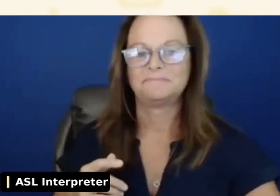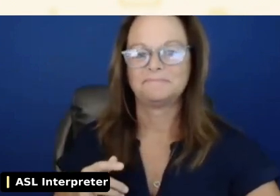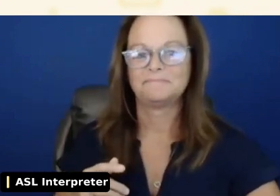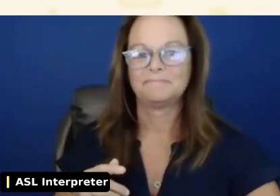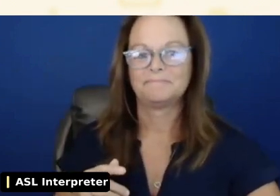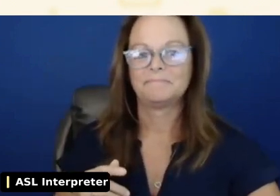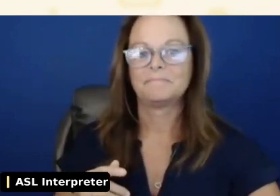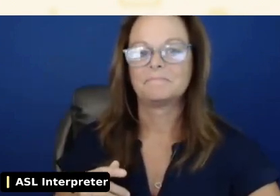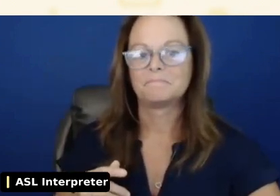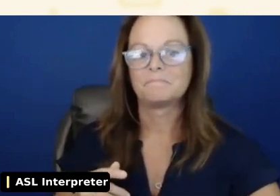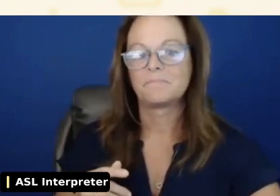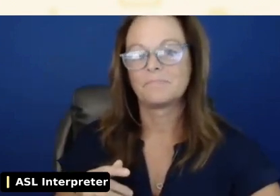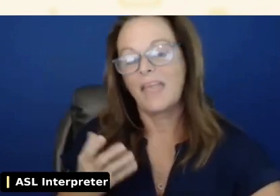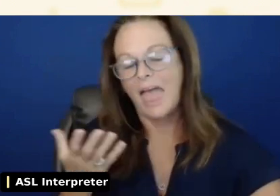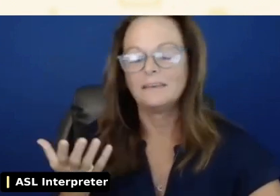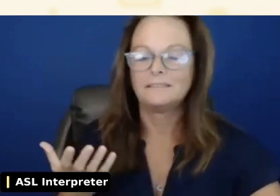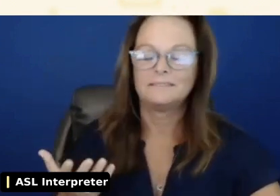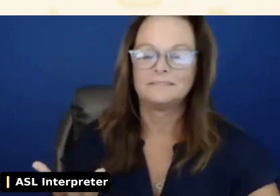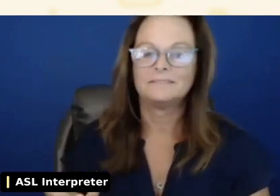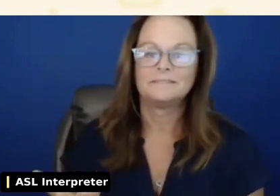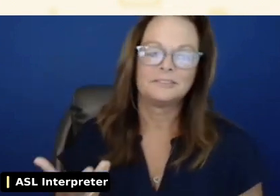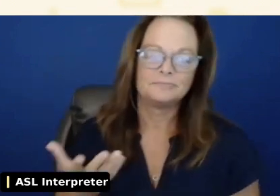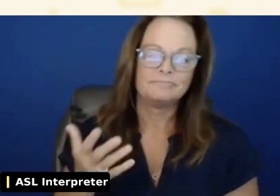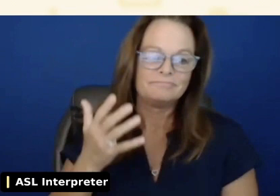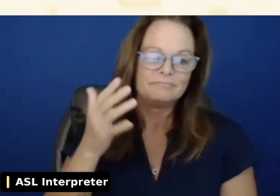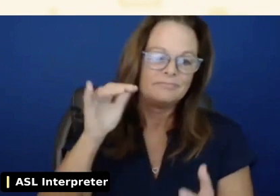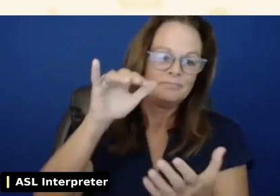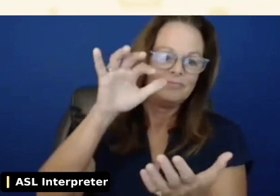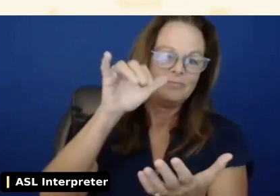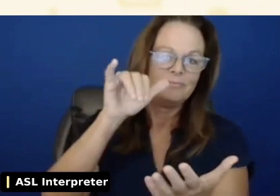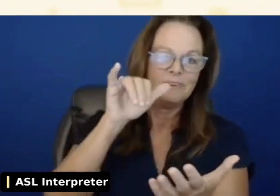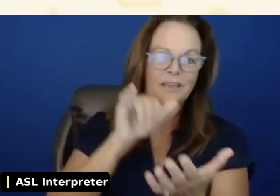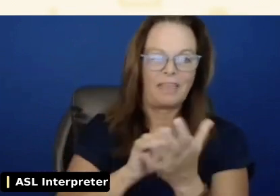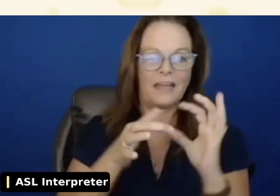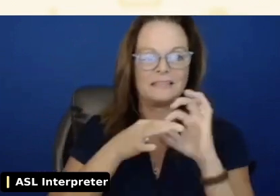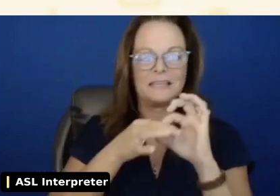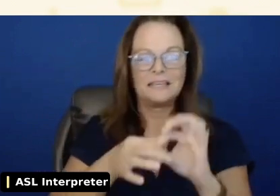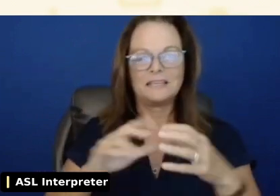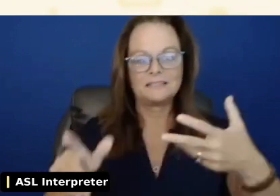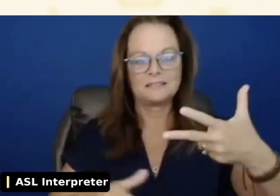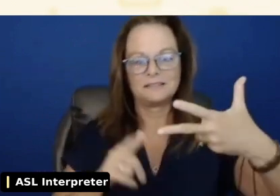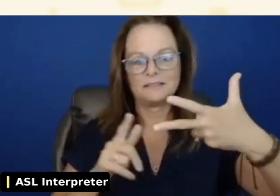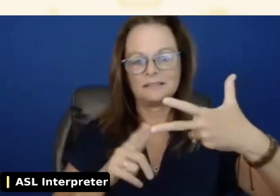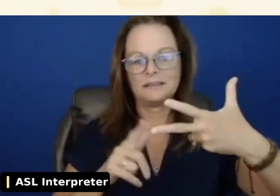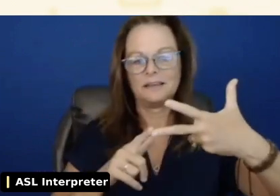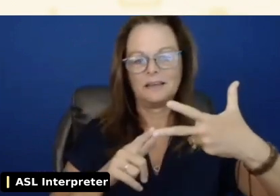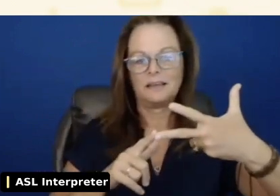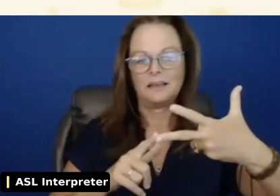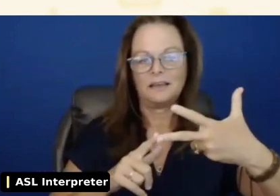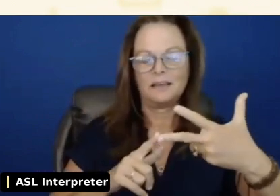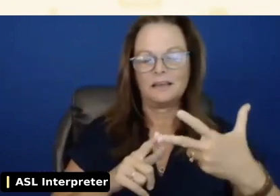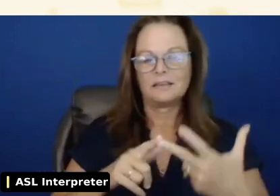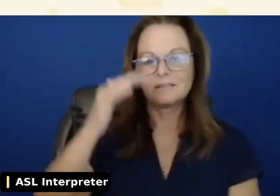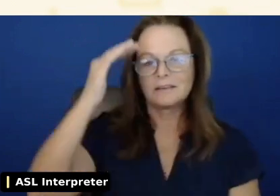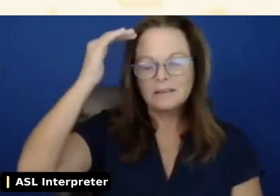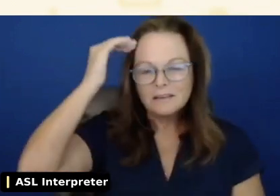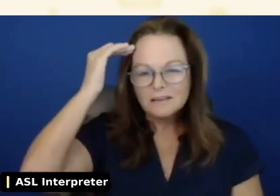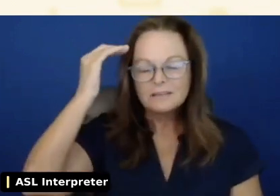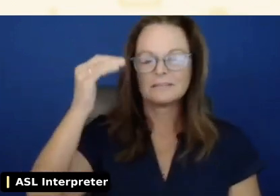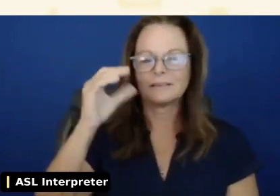Yes, that's the cognitive challenges on the language barrier basis are.